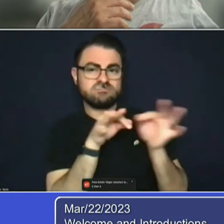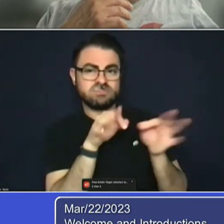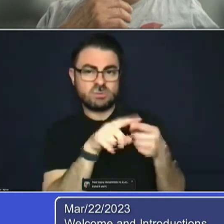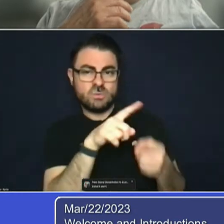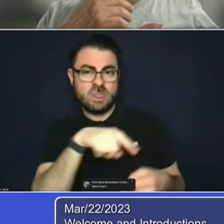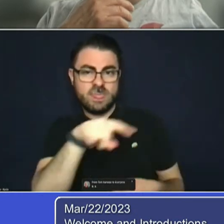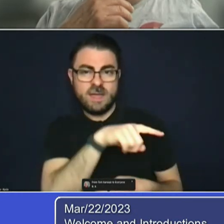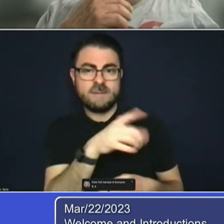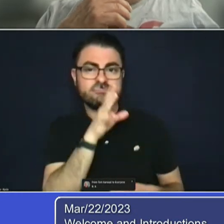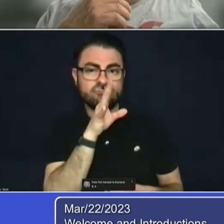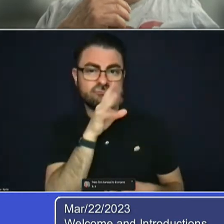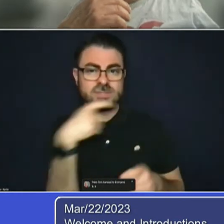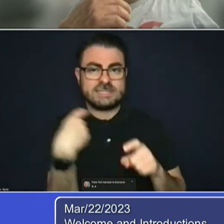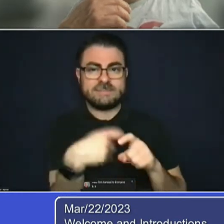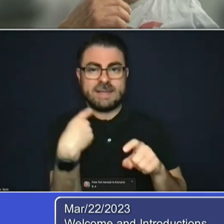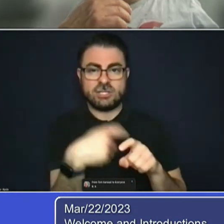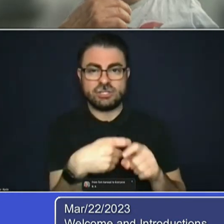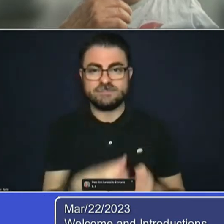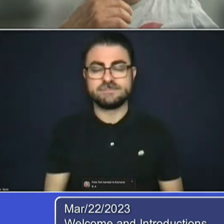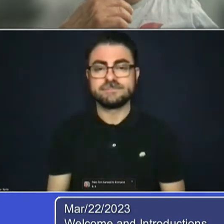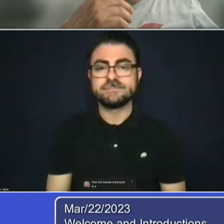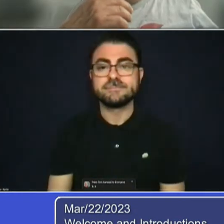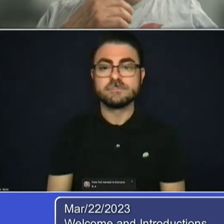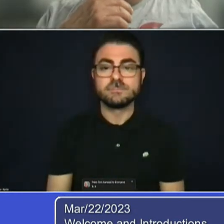YEAH.